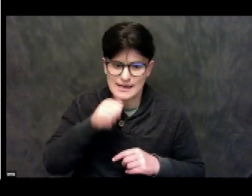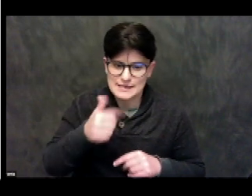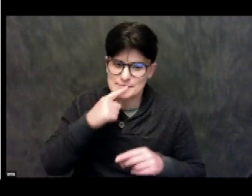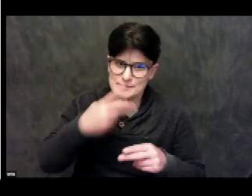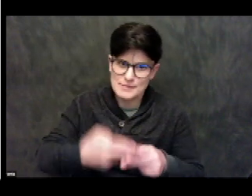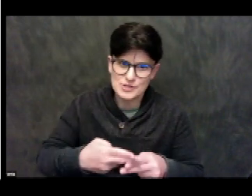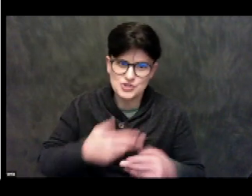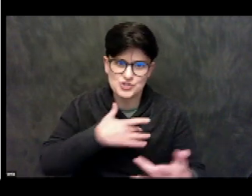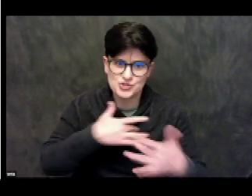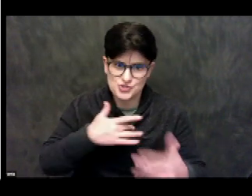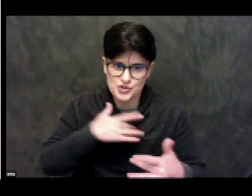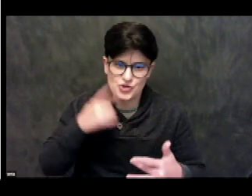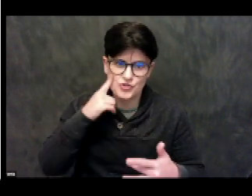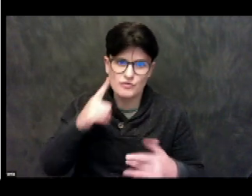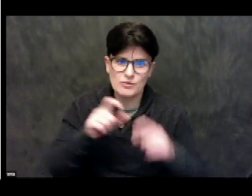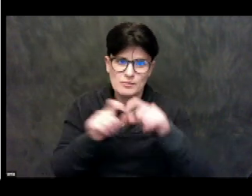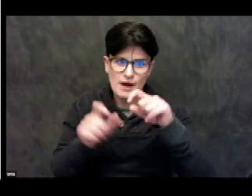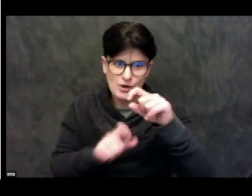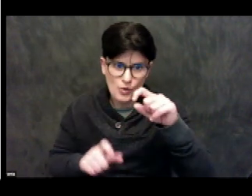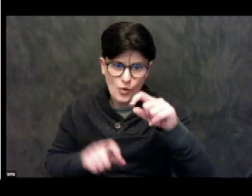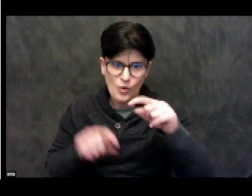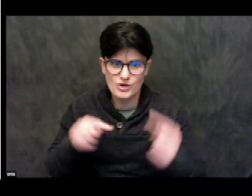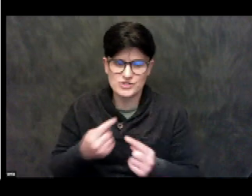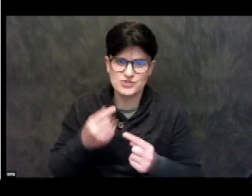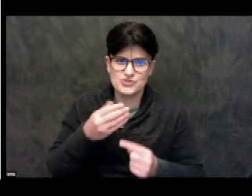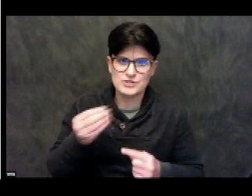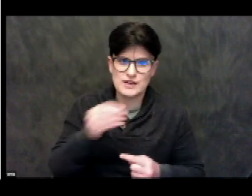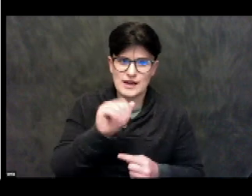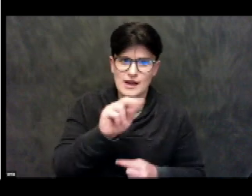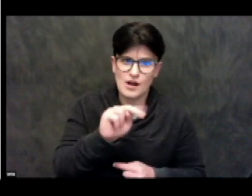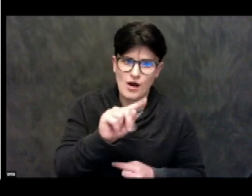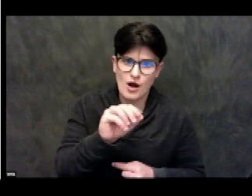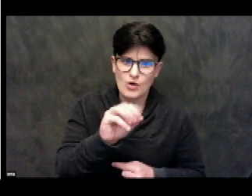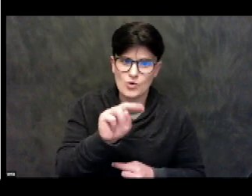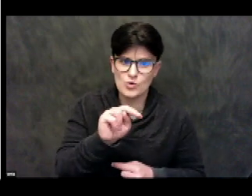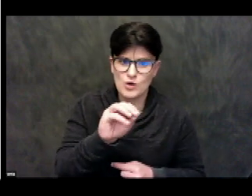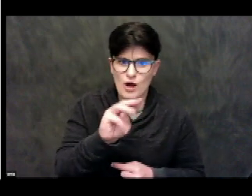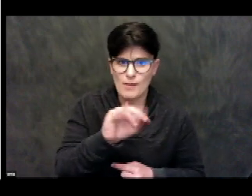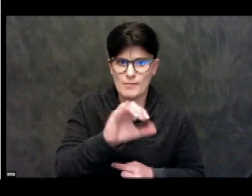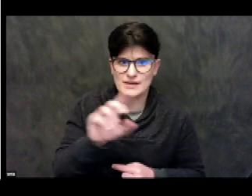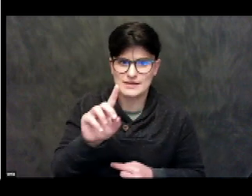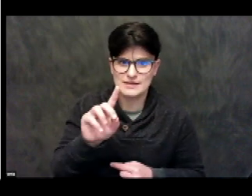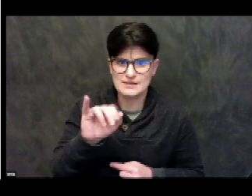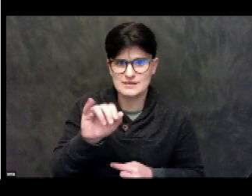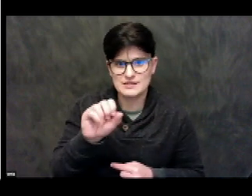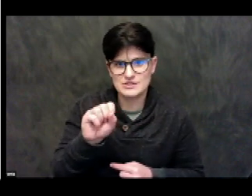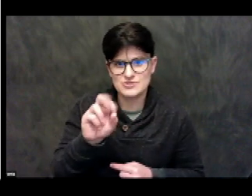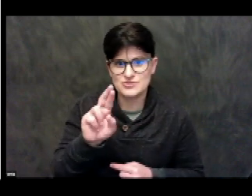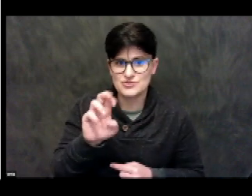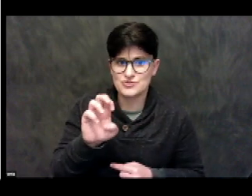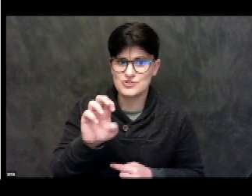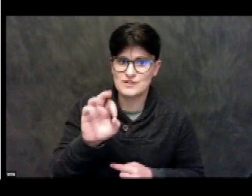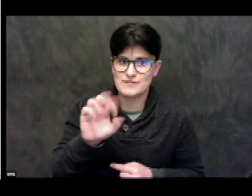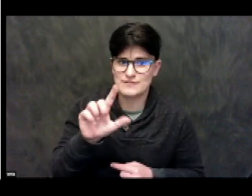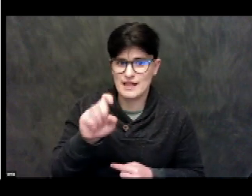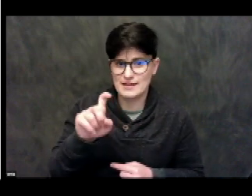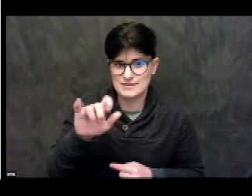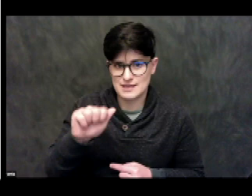the autonomic dysreflexia concern for those that are not aware. This is a longer conversation